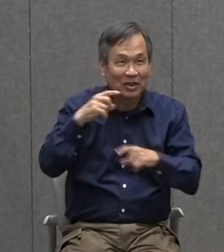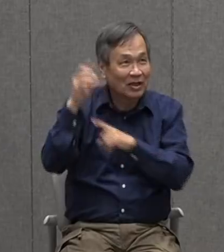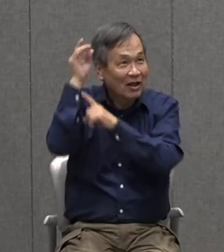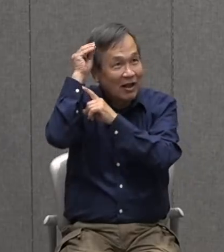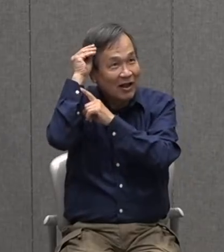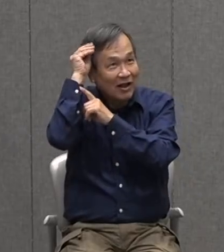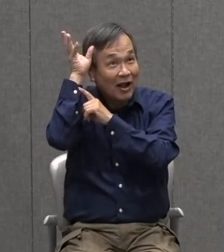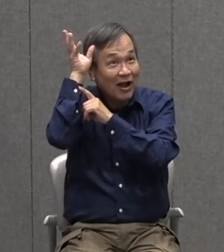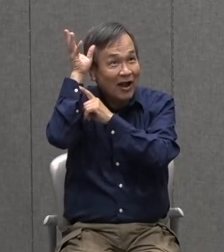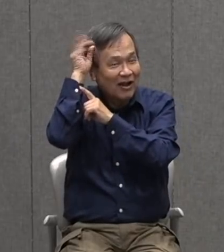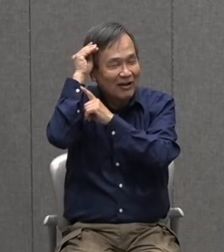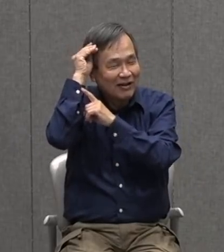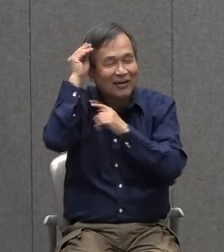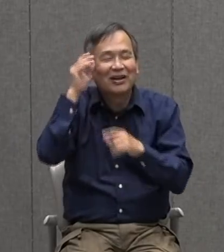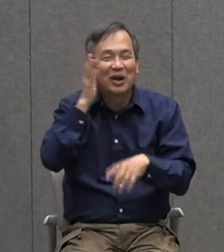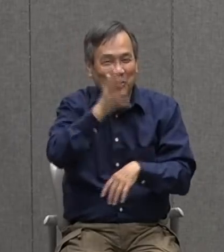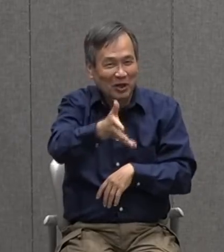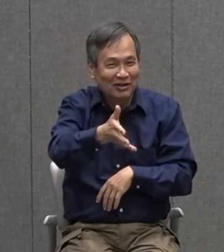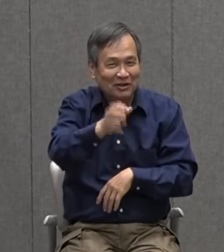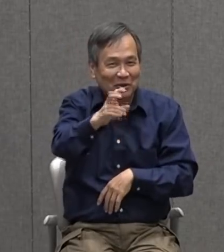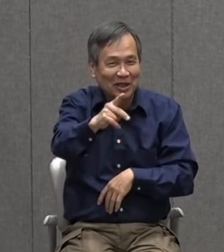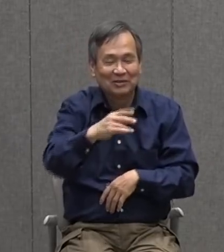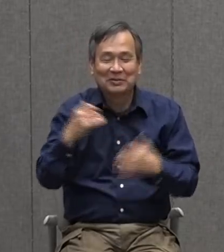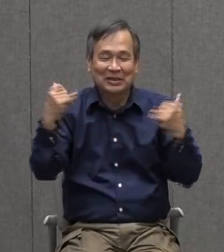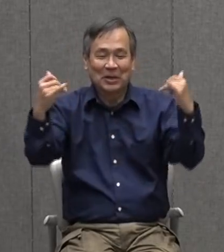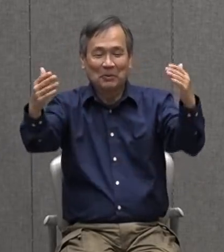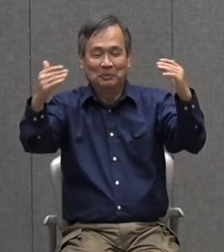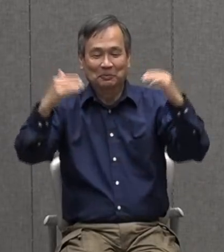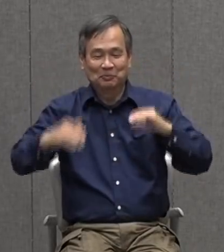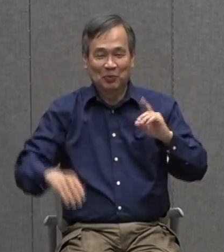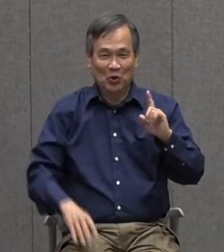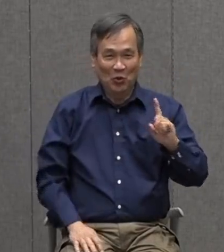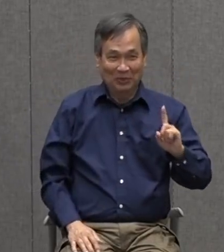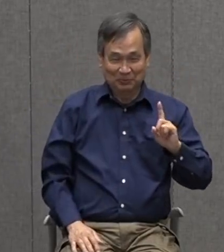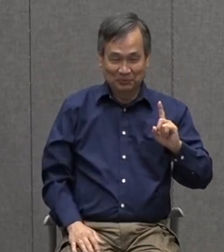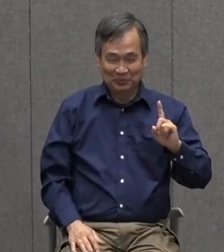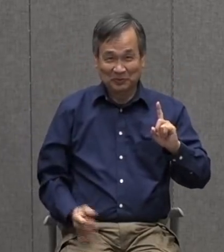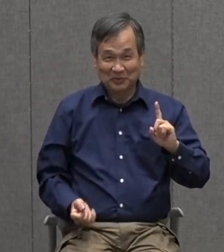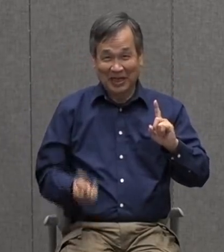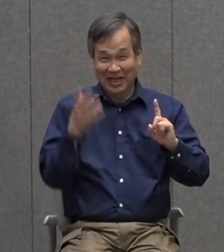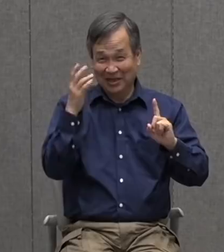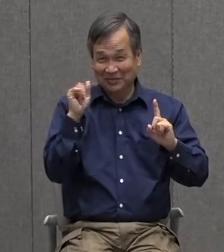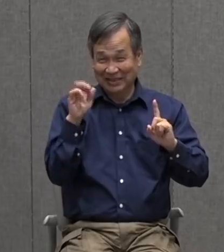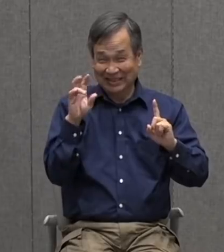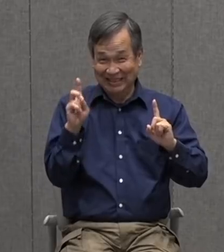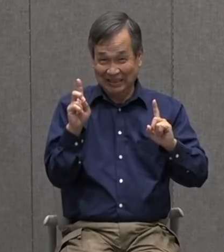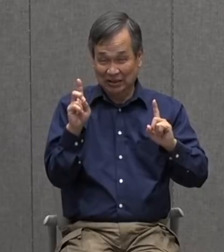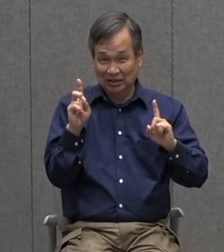Then we have year one, how many seeds were produced? The four seeds right?